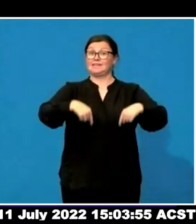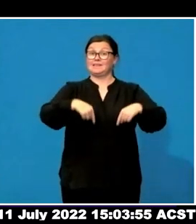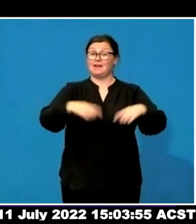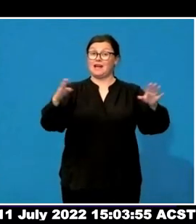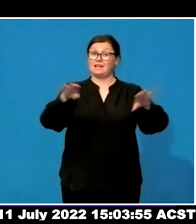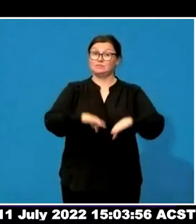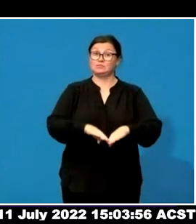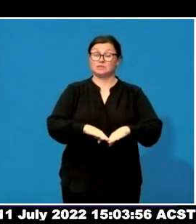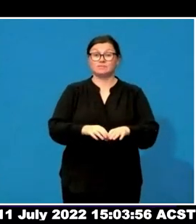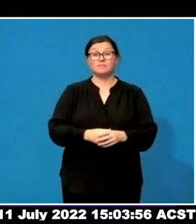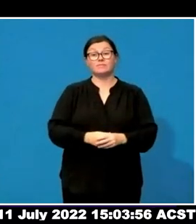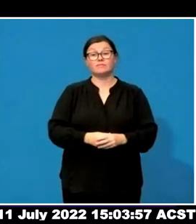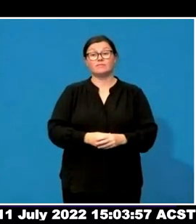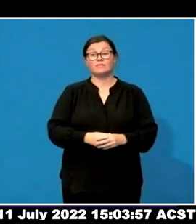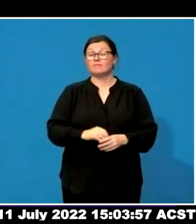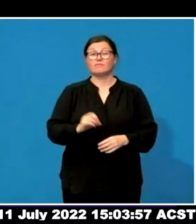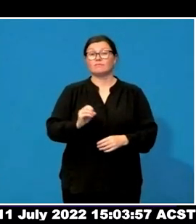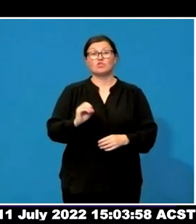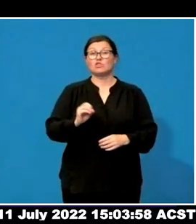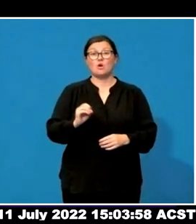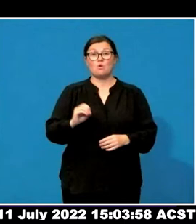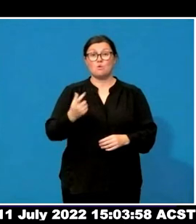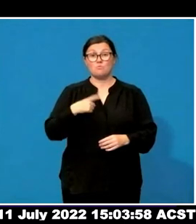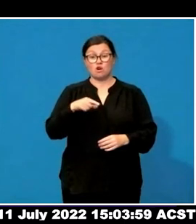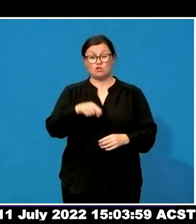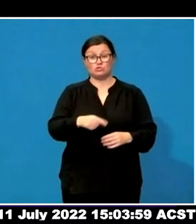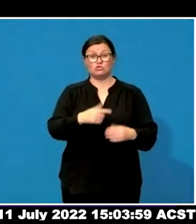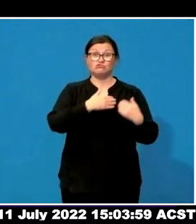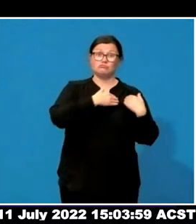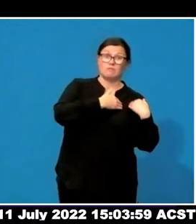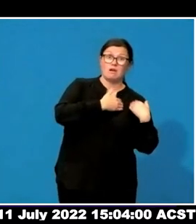No, because it's reliant upon me as being that informal support at this moment in